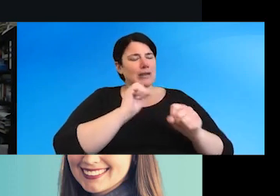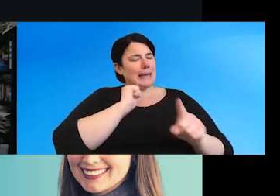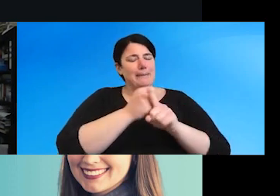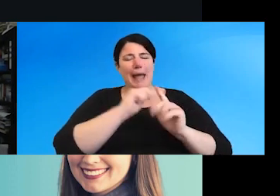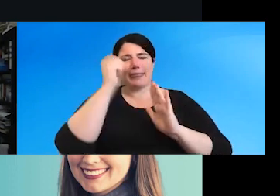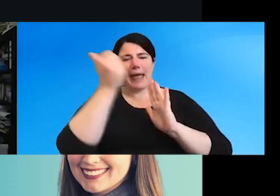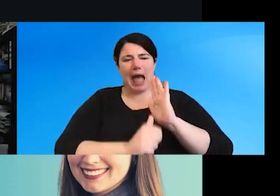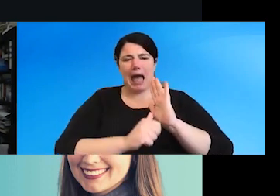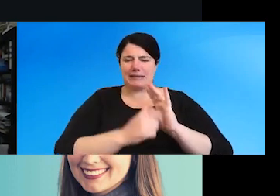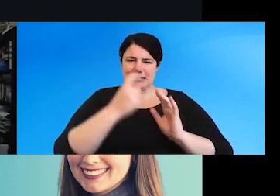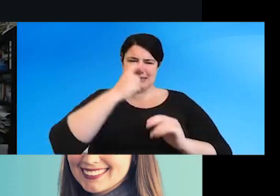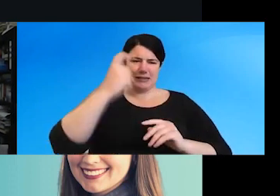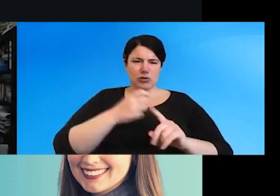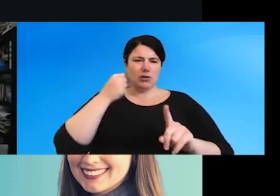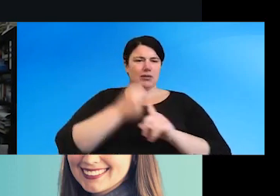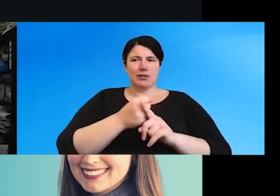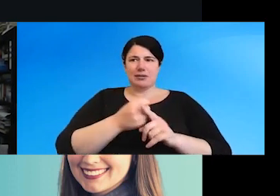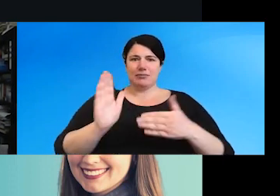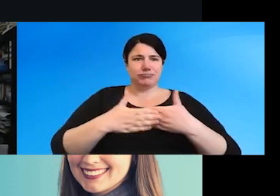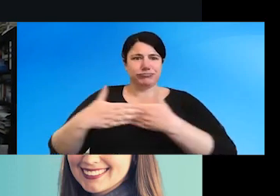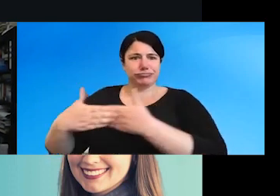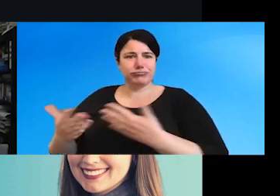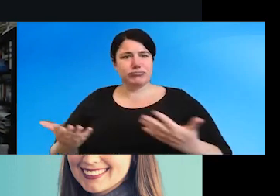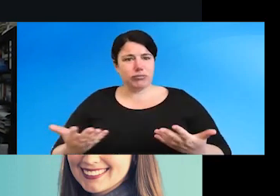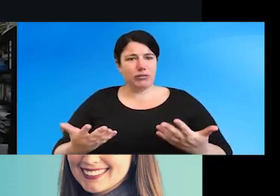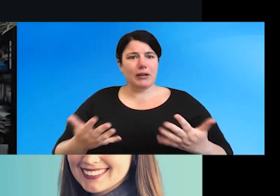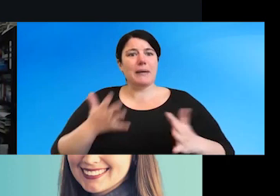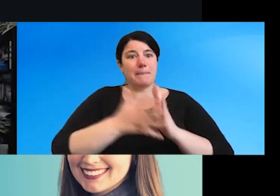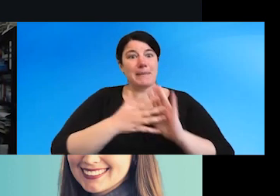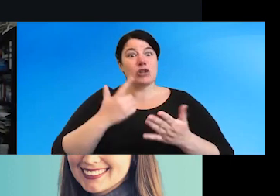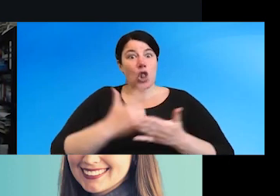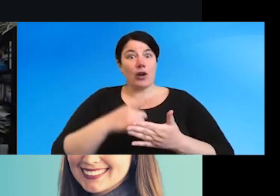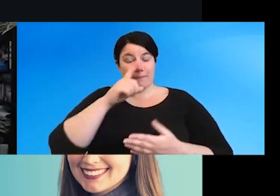seriously that there is a lot of goodwill towards arts practitioners